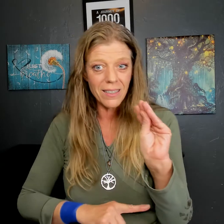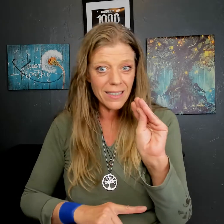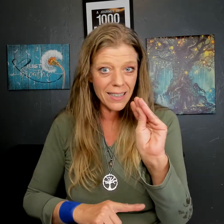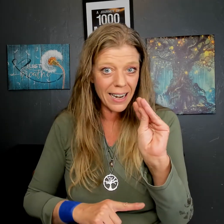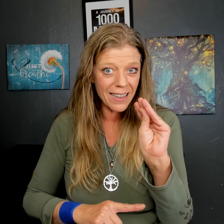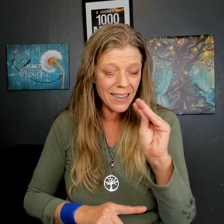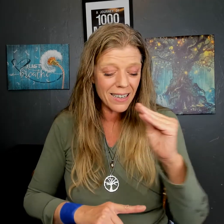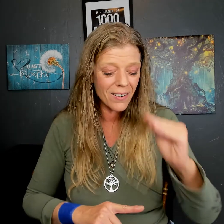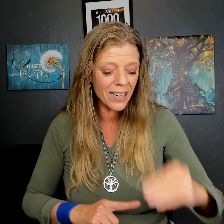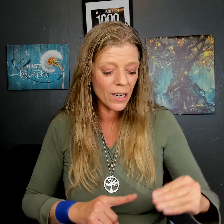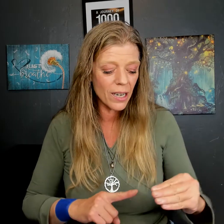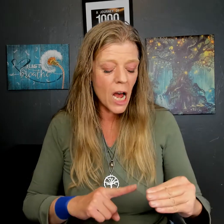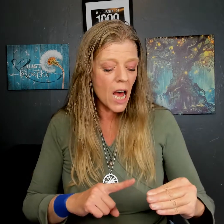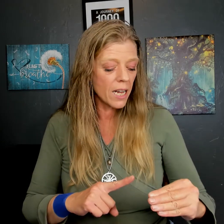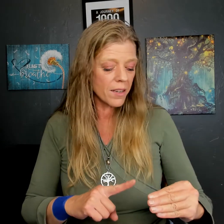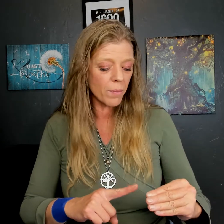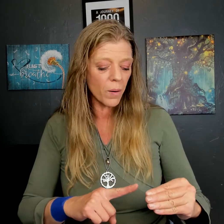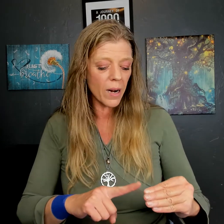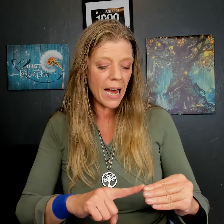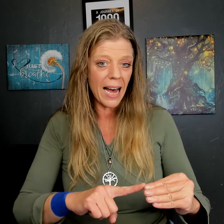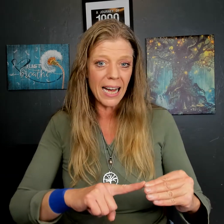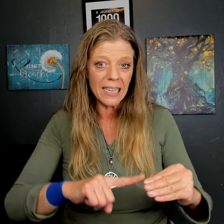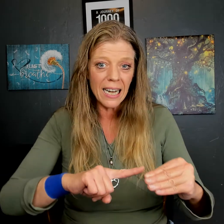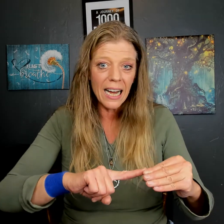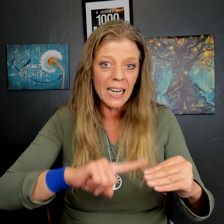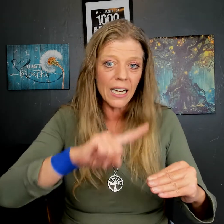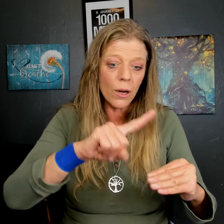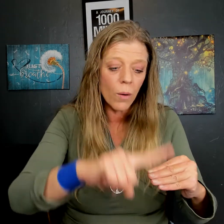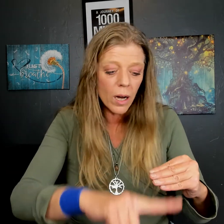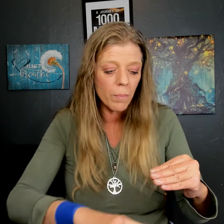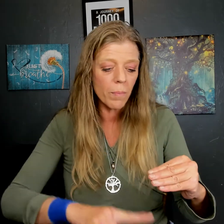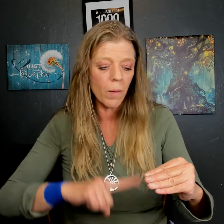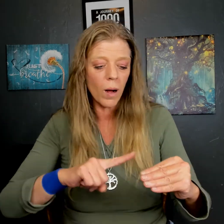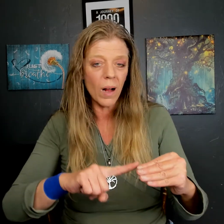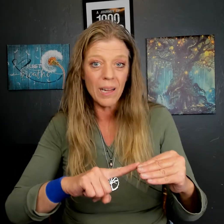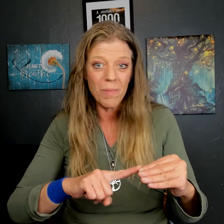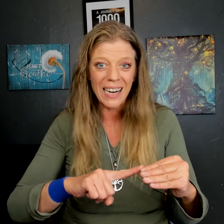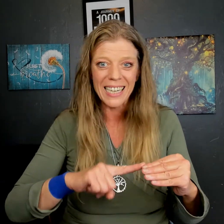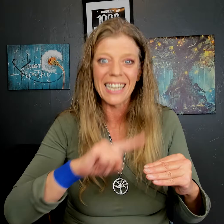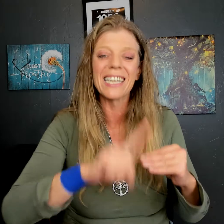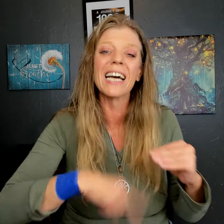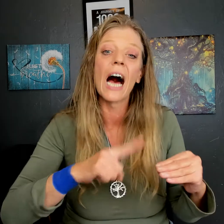It's like this with your support hand and you go all about it.